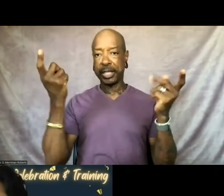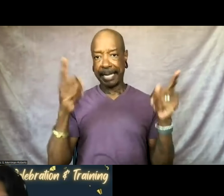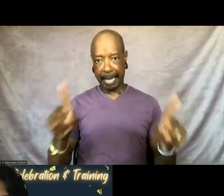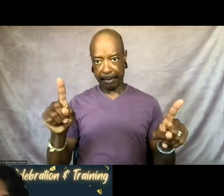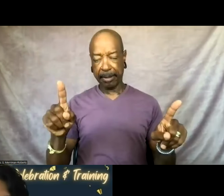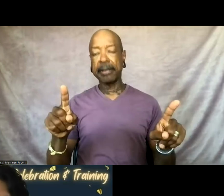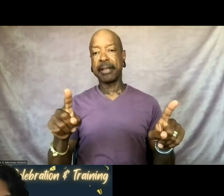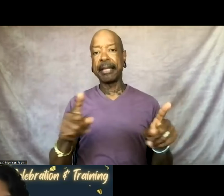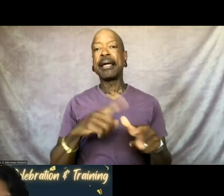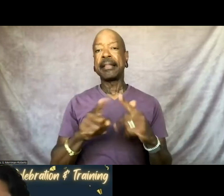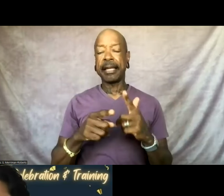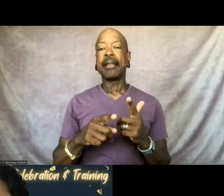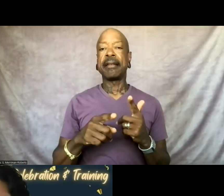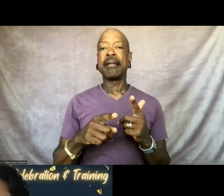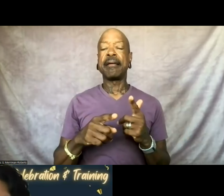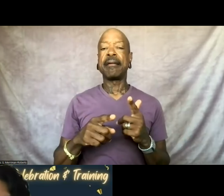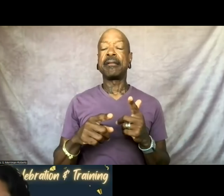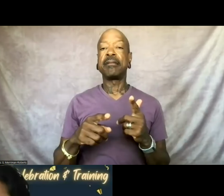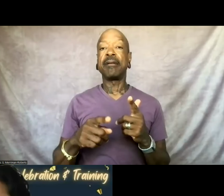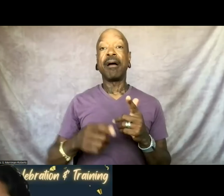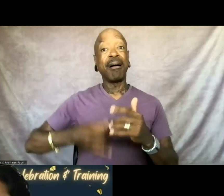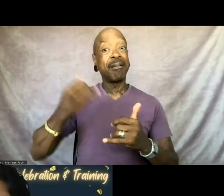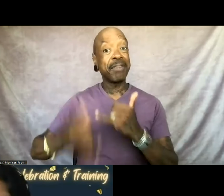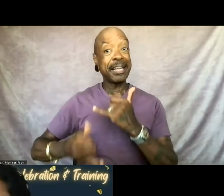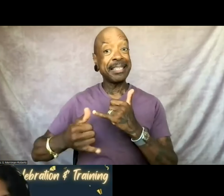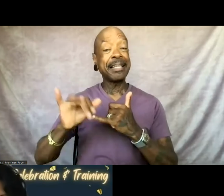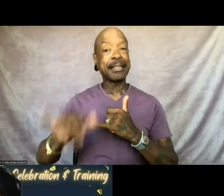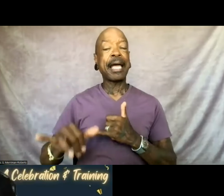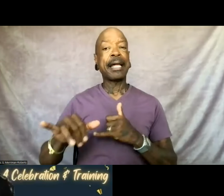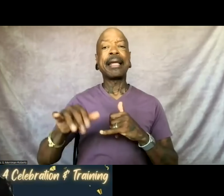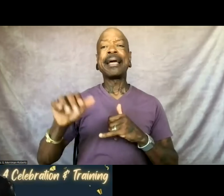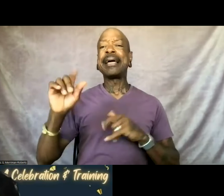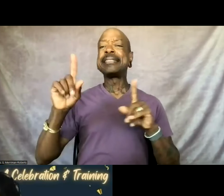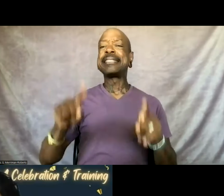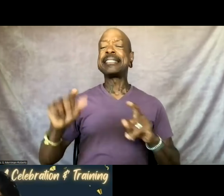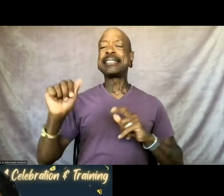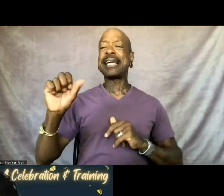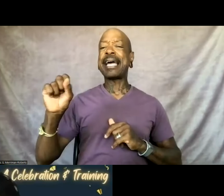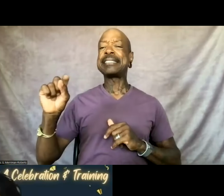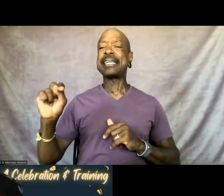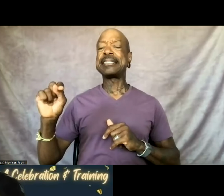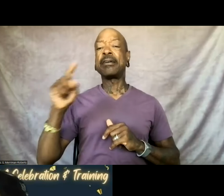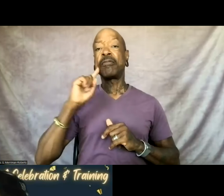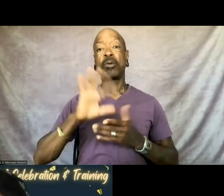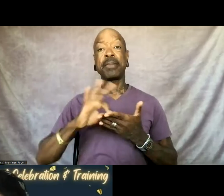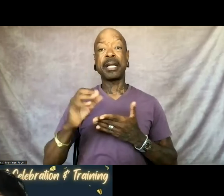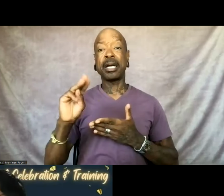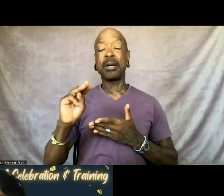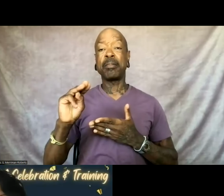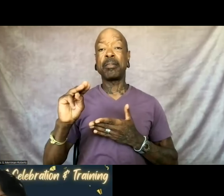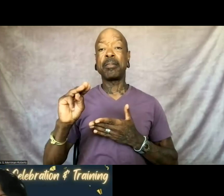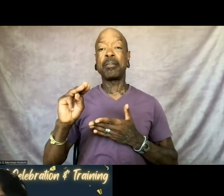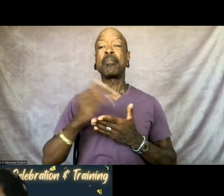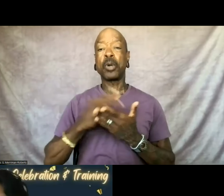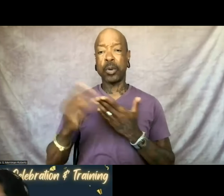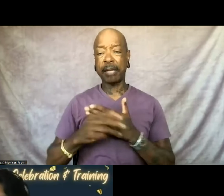eliminate the yo-yo Medicare wobbler issue that happened. And